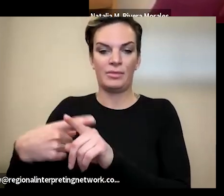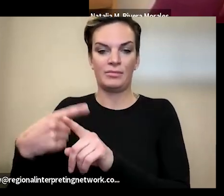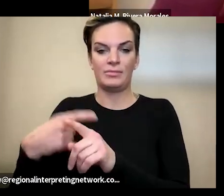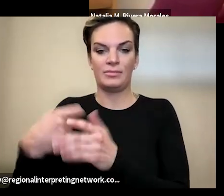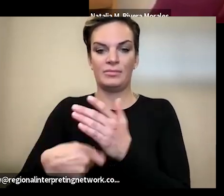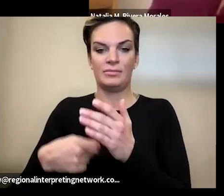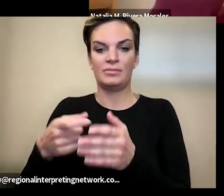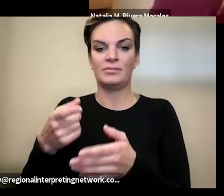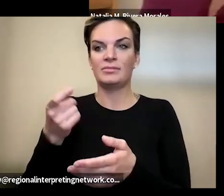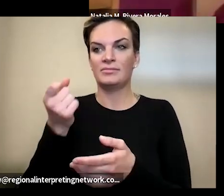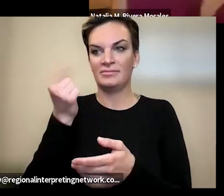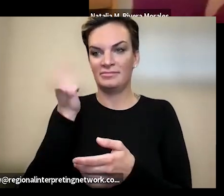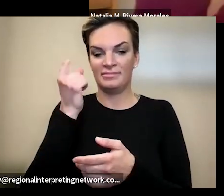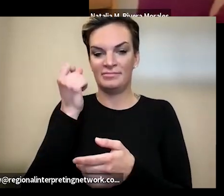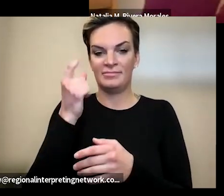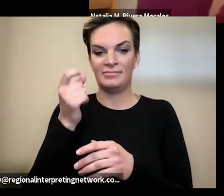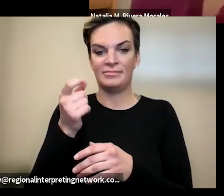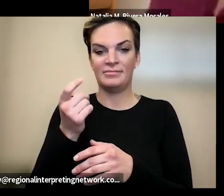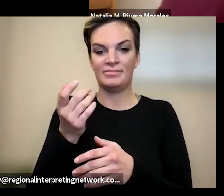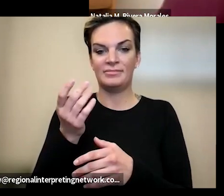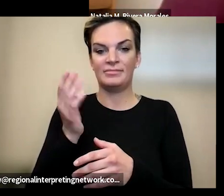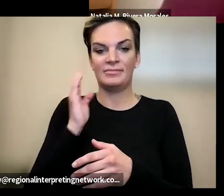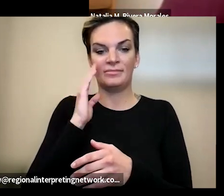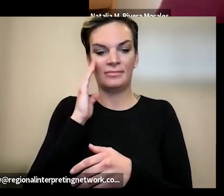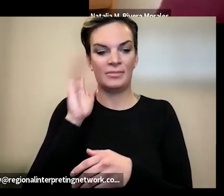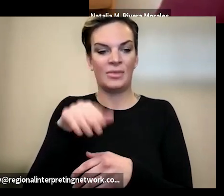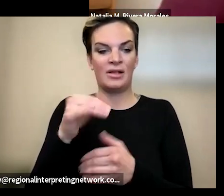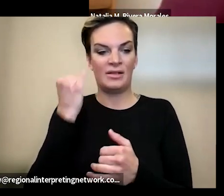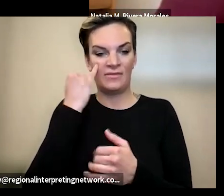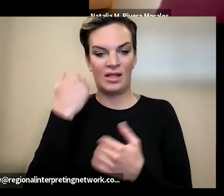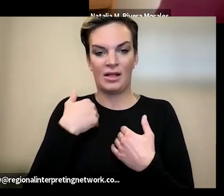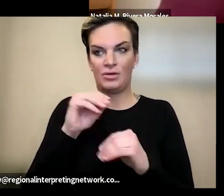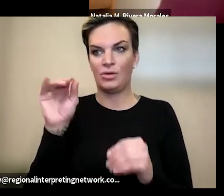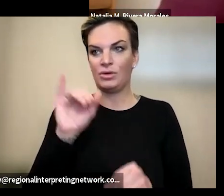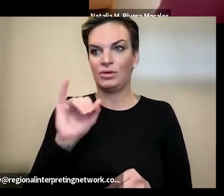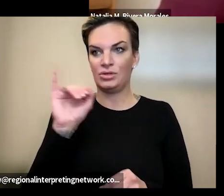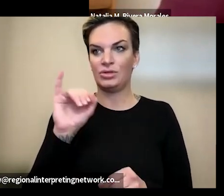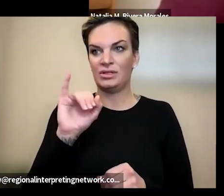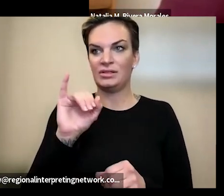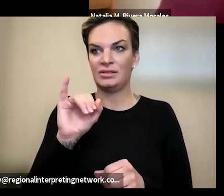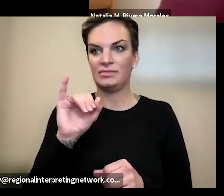think about that before the age where people had Insurance, folks who had this kind of autoimmune